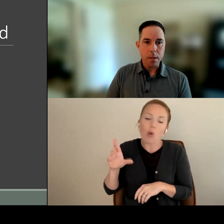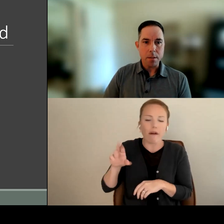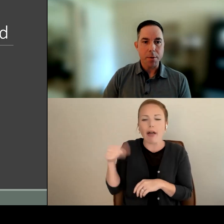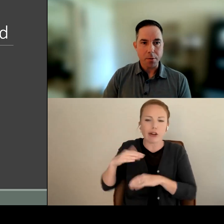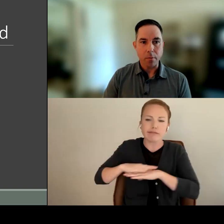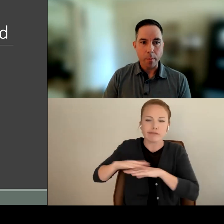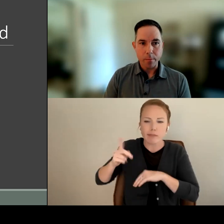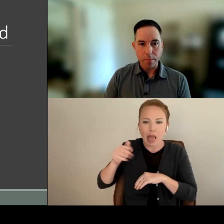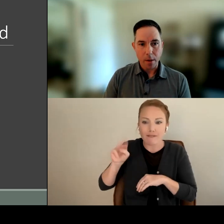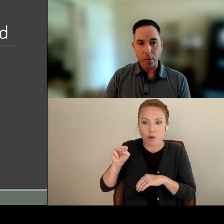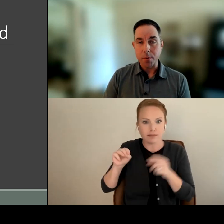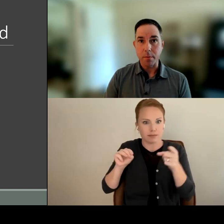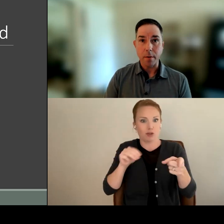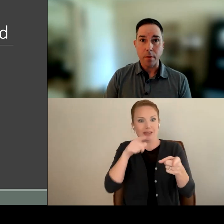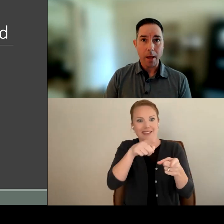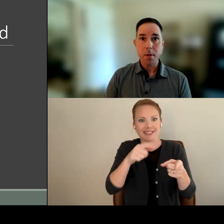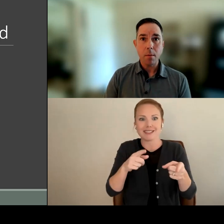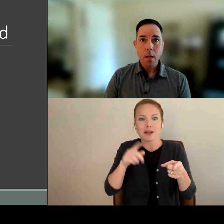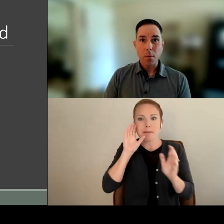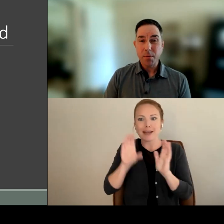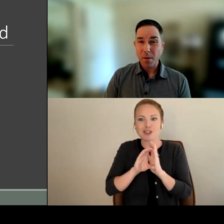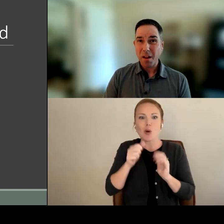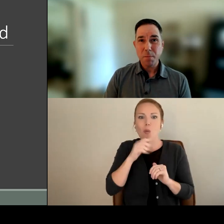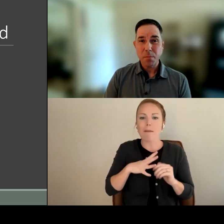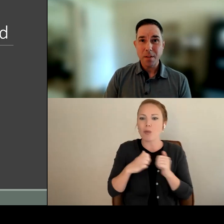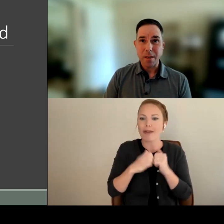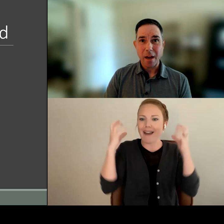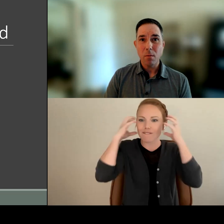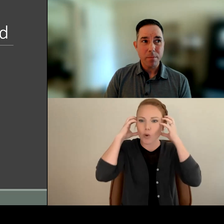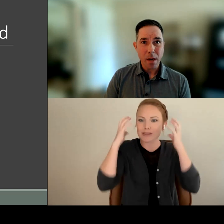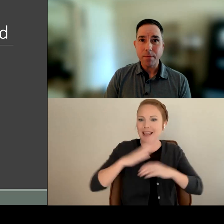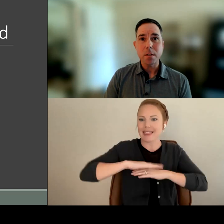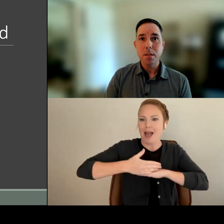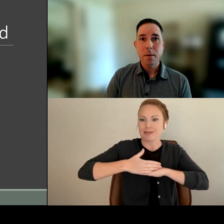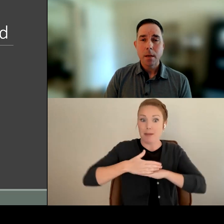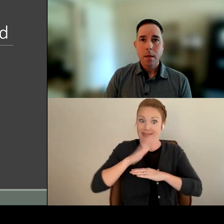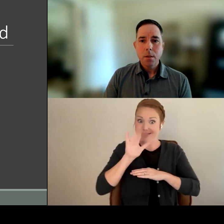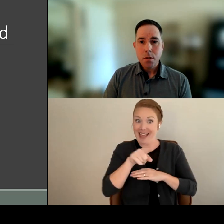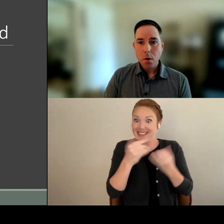So, what I have on the screen is picture of a woman with headphones on in front of her laptop, which for a lot of people is now the office.